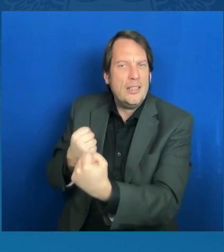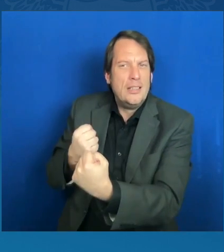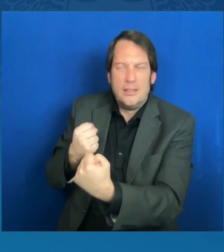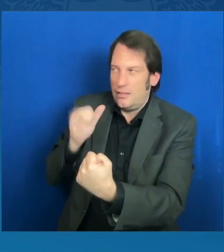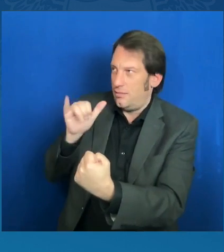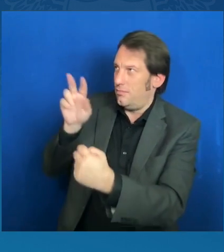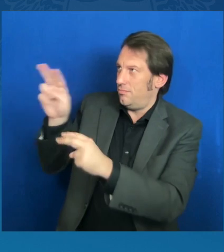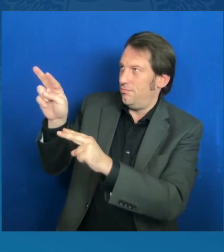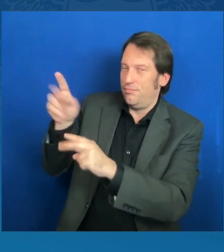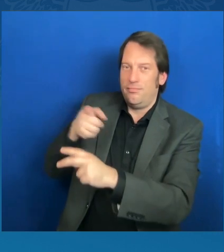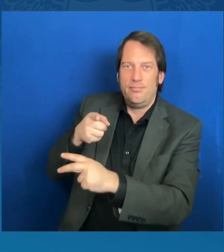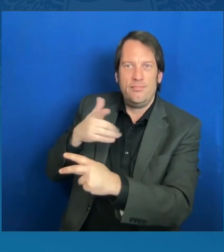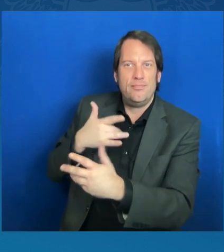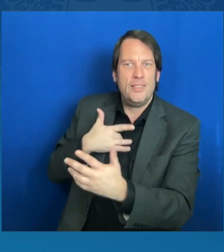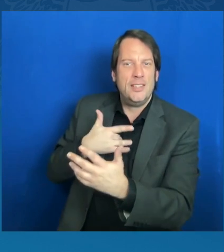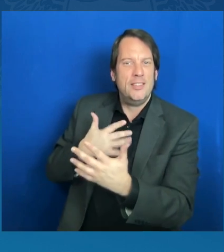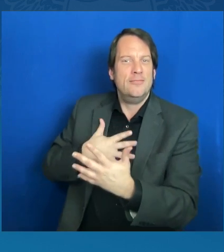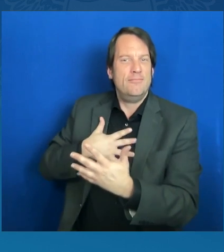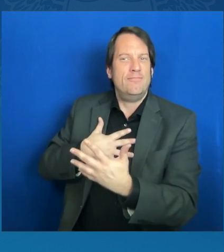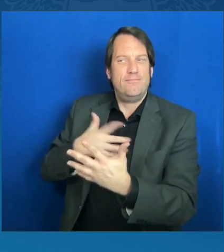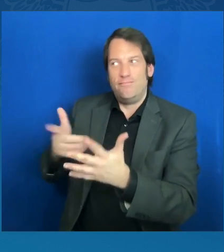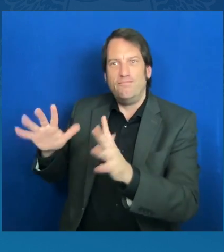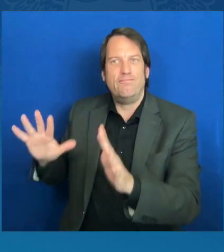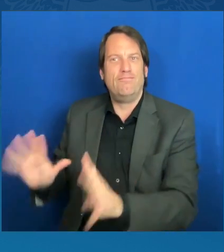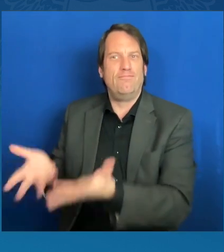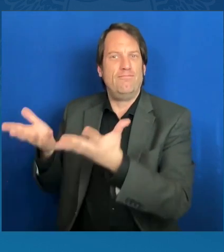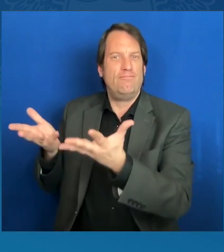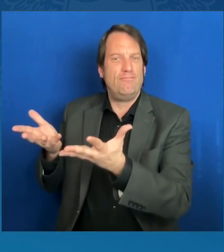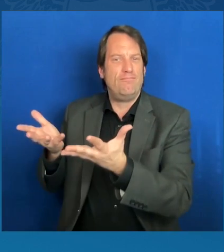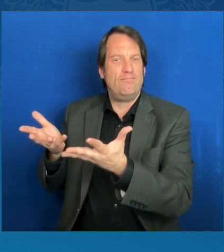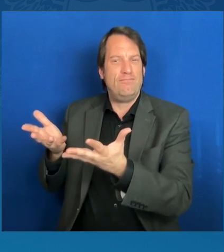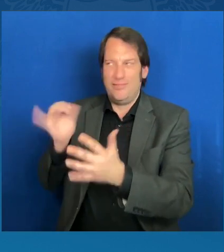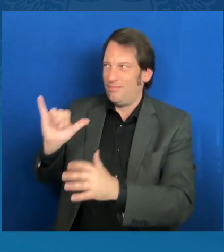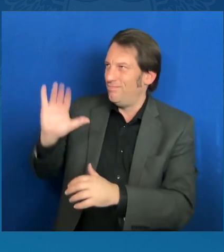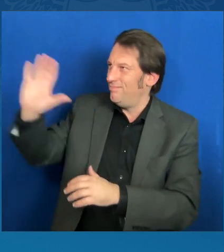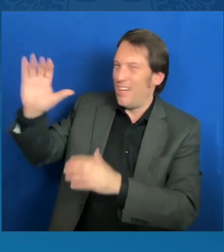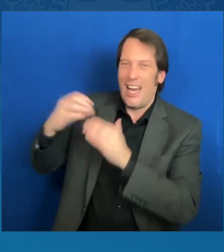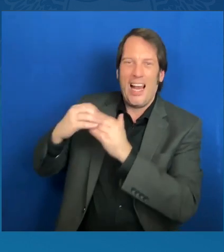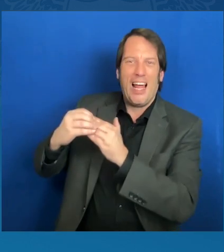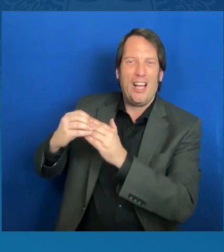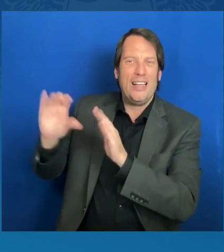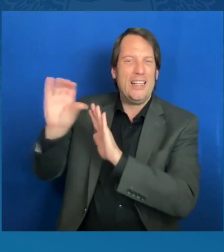That the characteristic of real leaders is the character